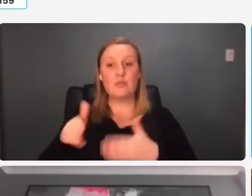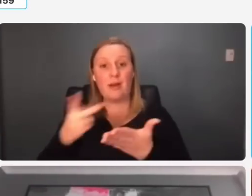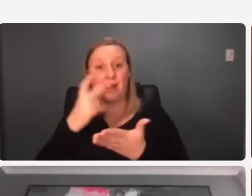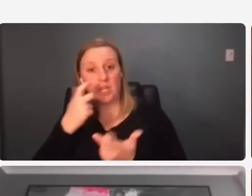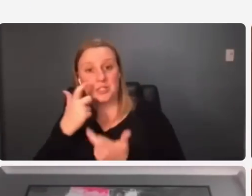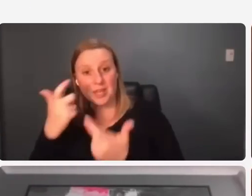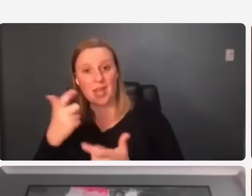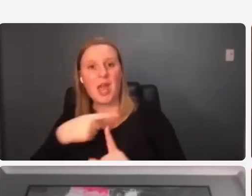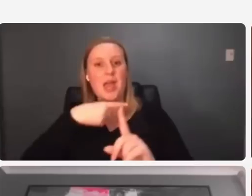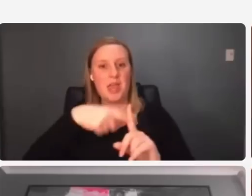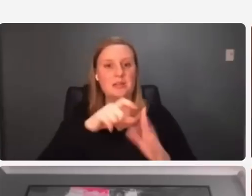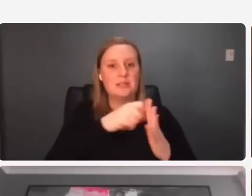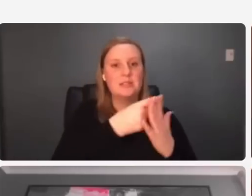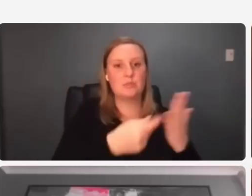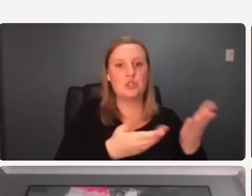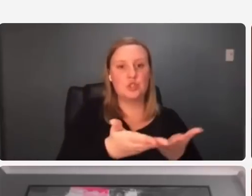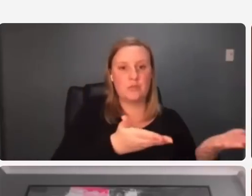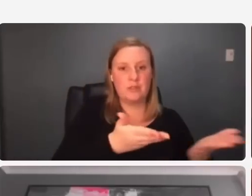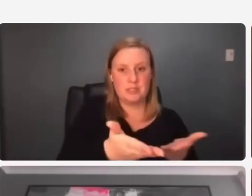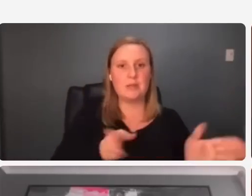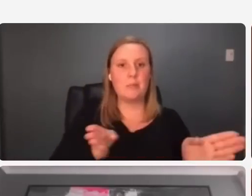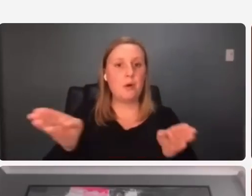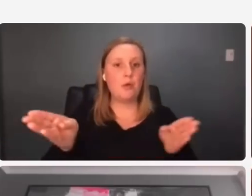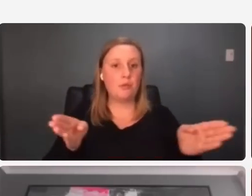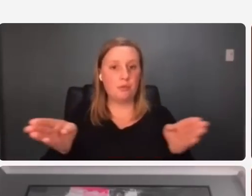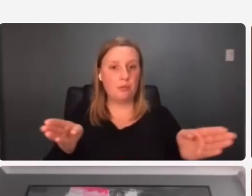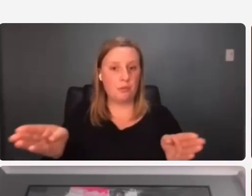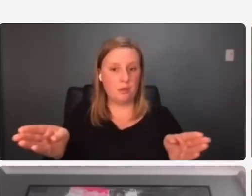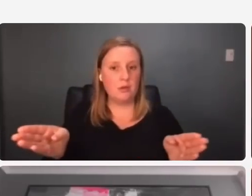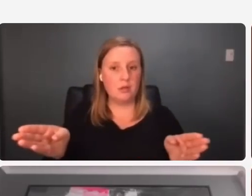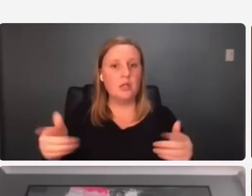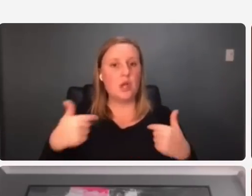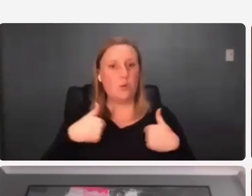So certainly there's a principle that we're taking into account to modernise the way we regulate aged